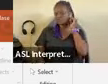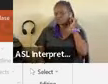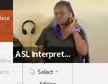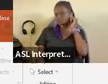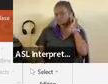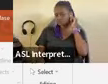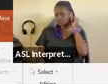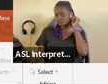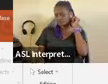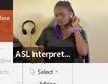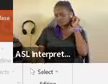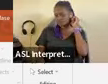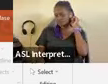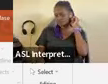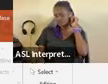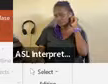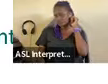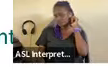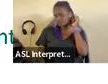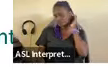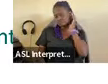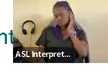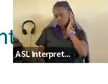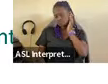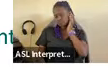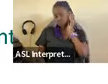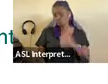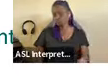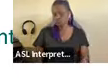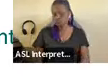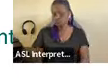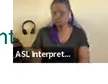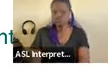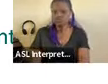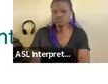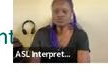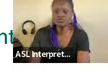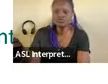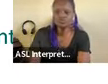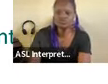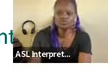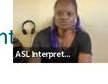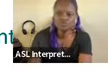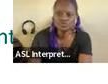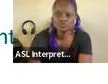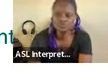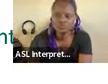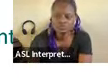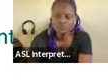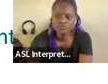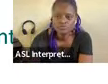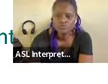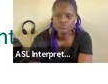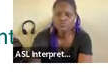Yeah, you can select a slide show. There you go. There we go. Yeah, presentation mode. Perfect.